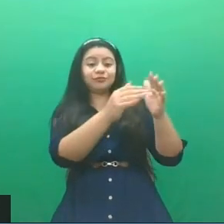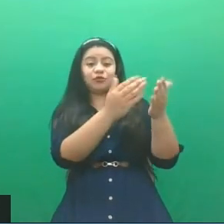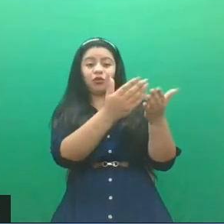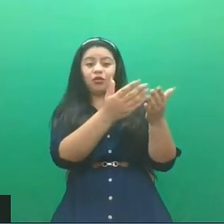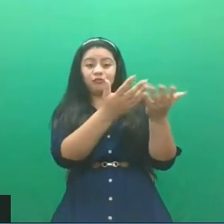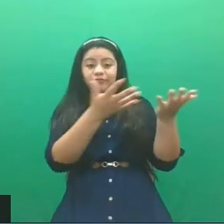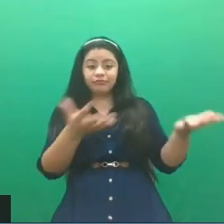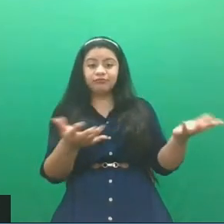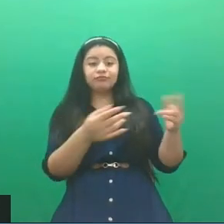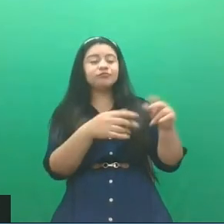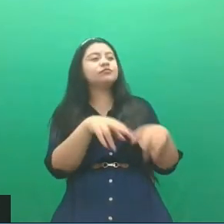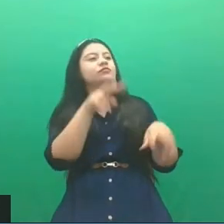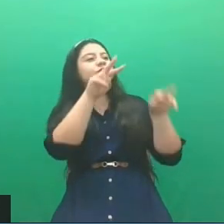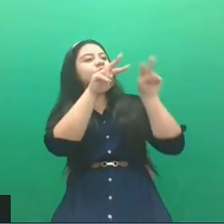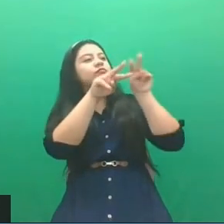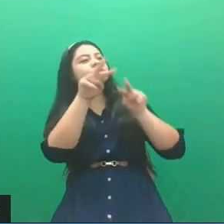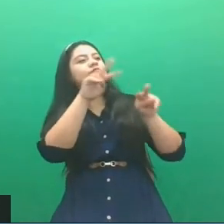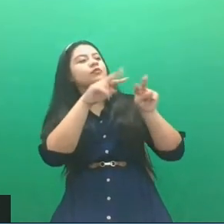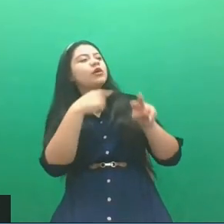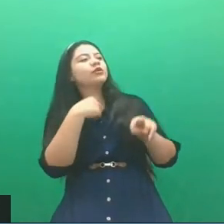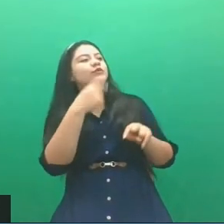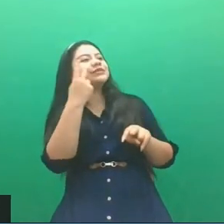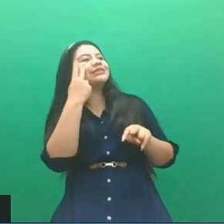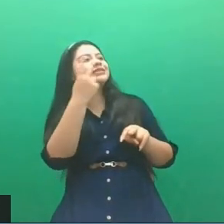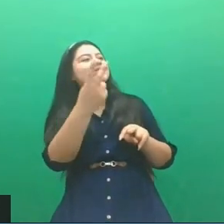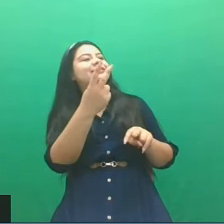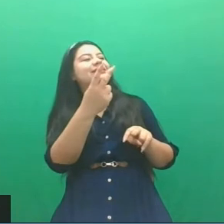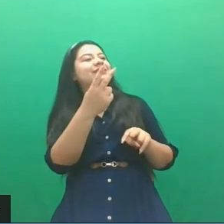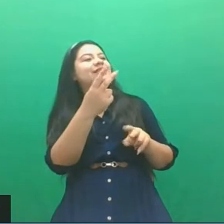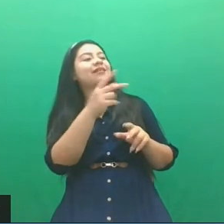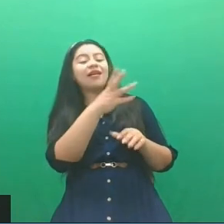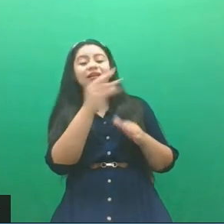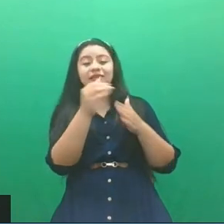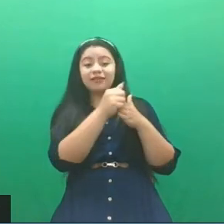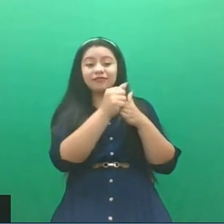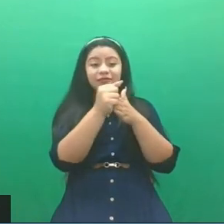the interpretation of the the guide who's leading you through. And of course they have different